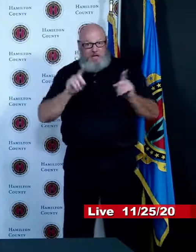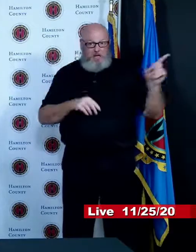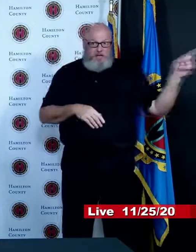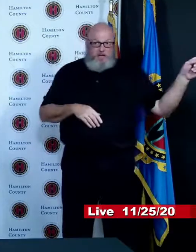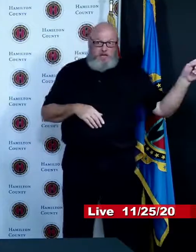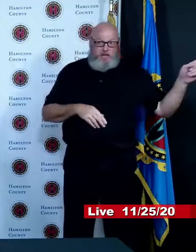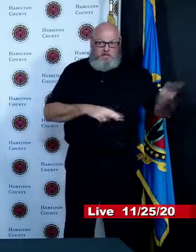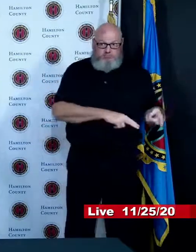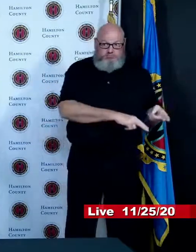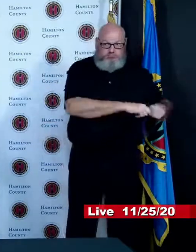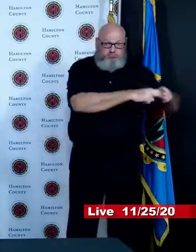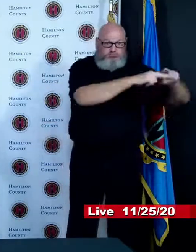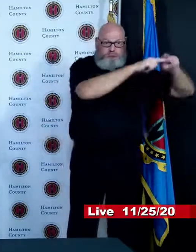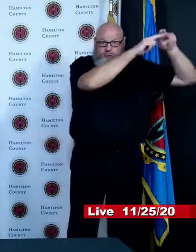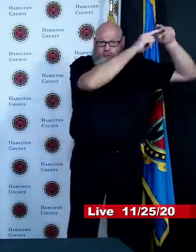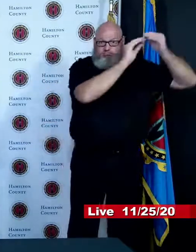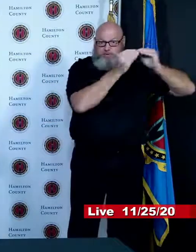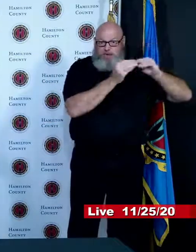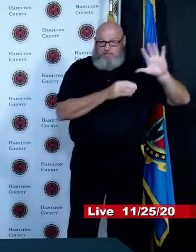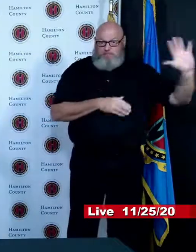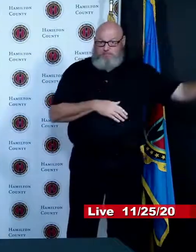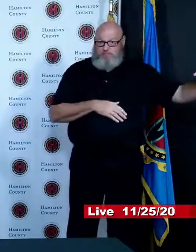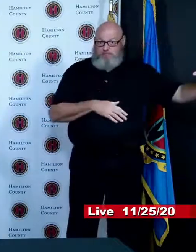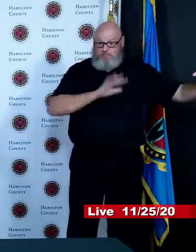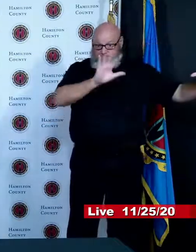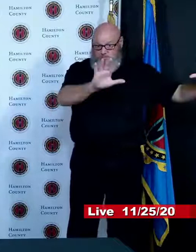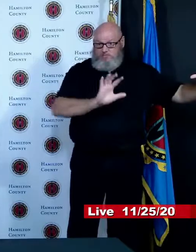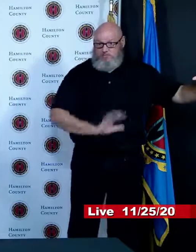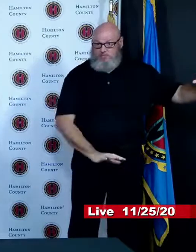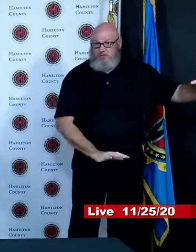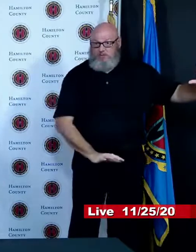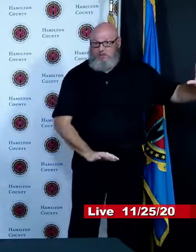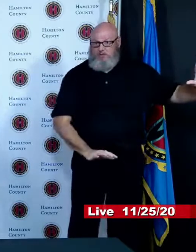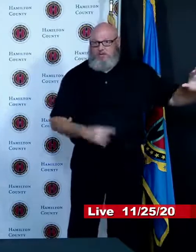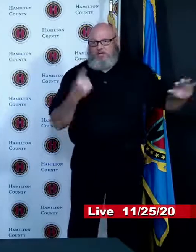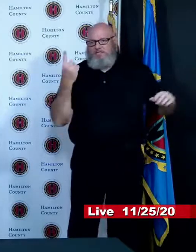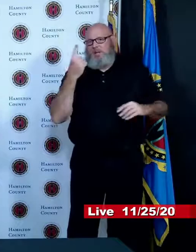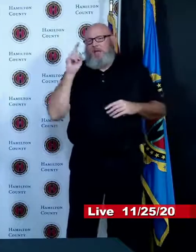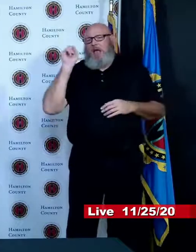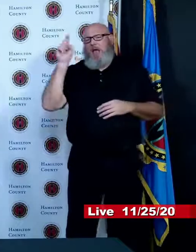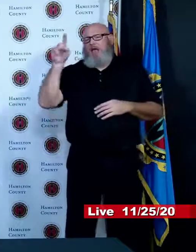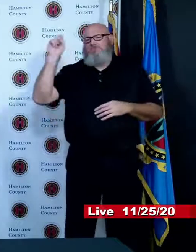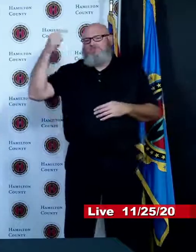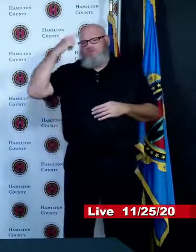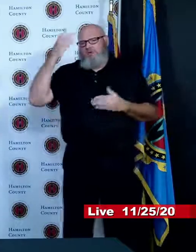can I travel to Indiana safely or travel back and forth for work and being a river town right across